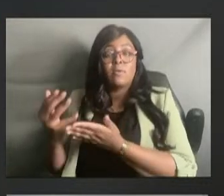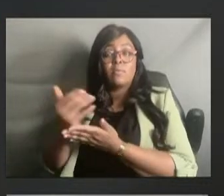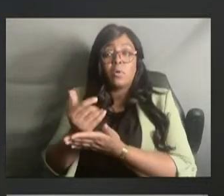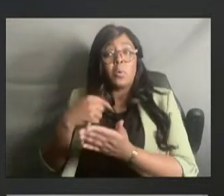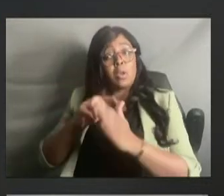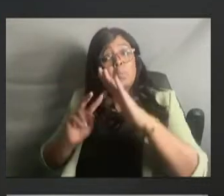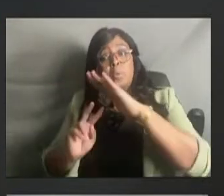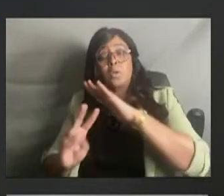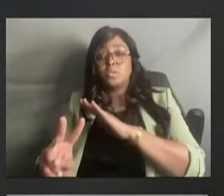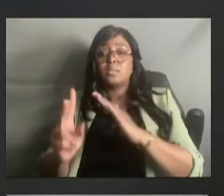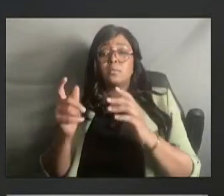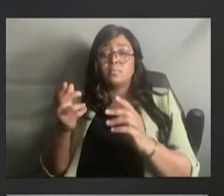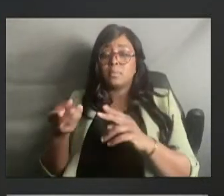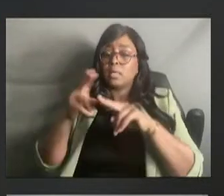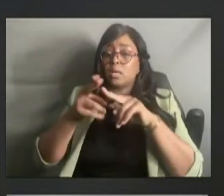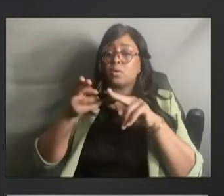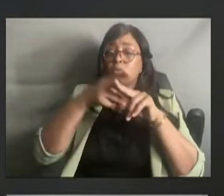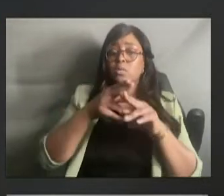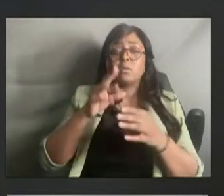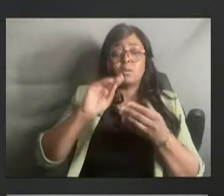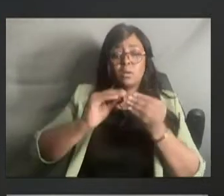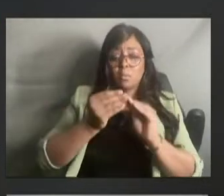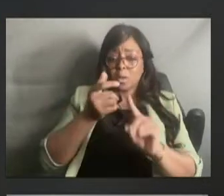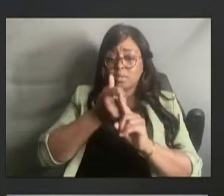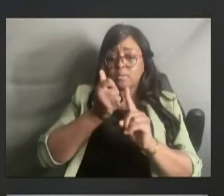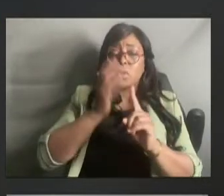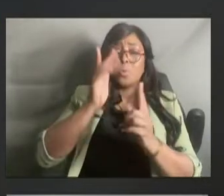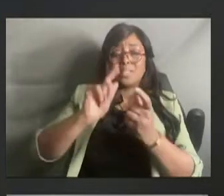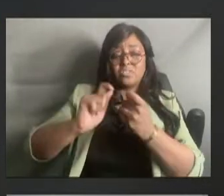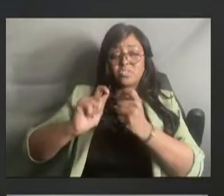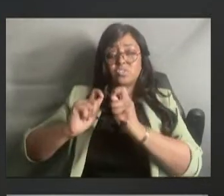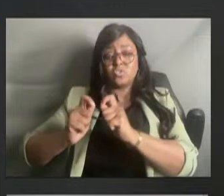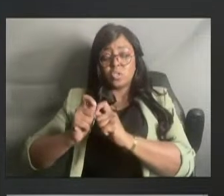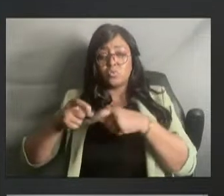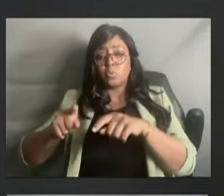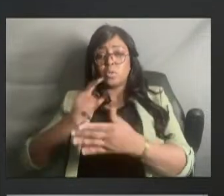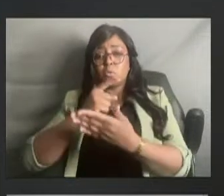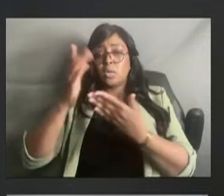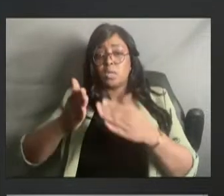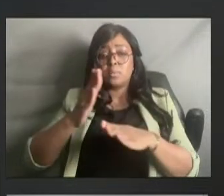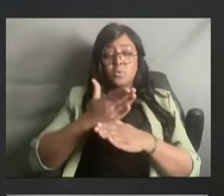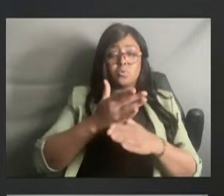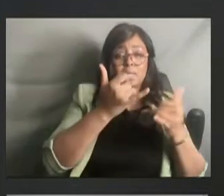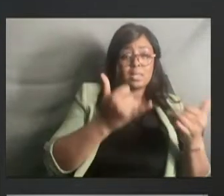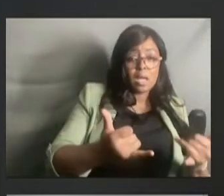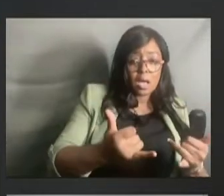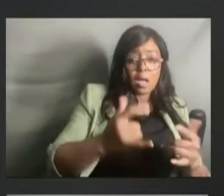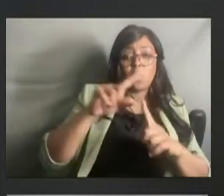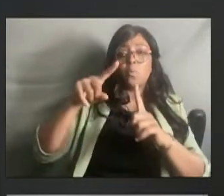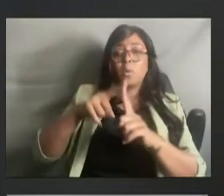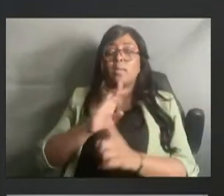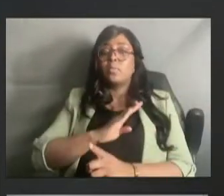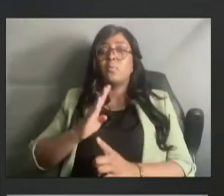needs, our state revenue. We are projecting some increases, and this number will actually change